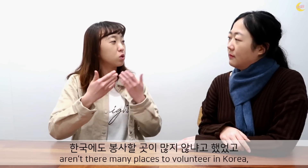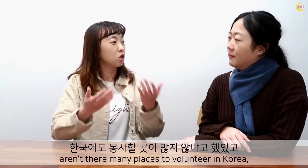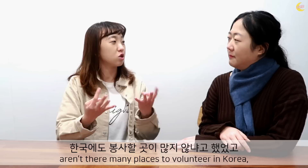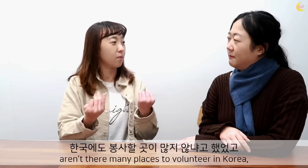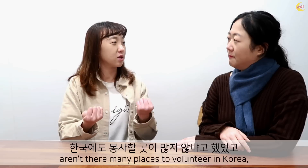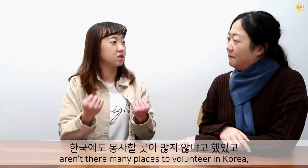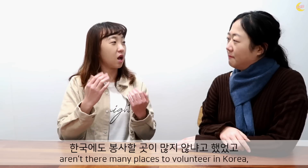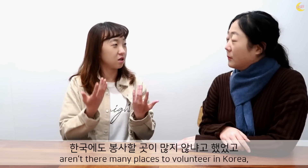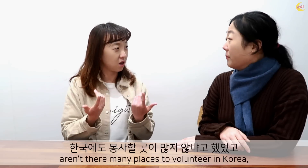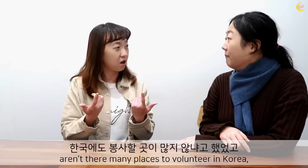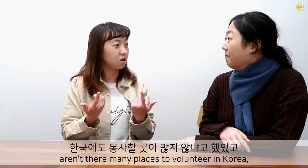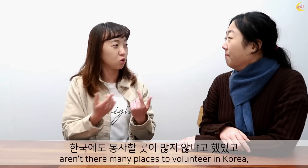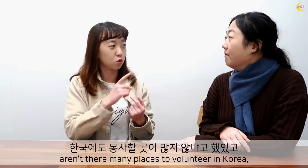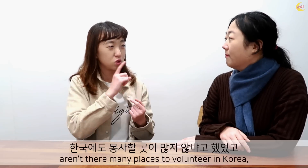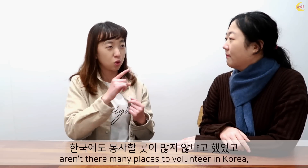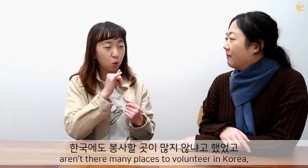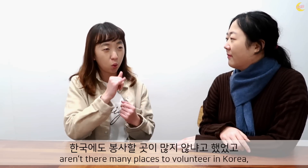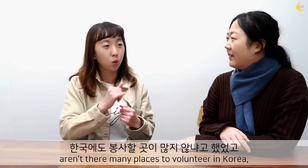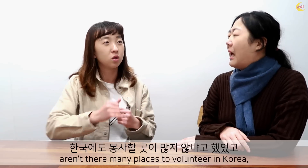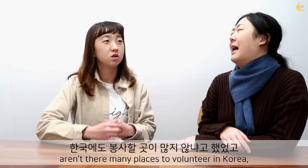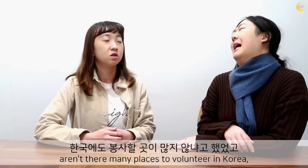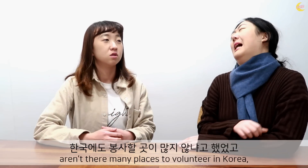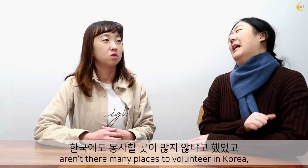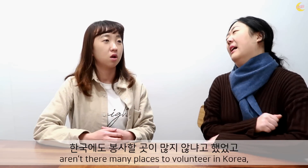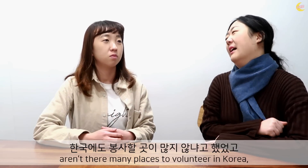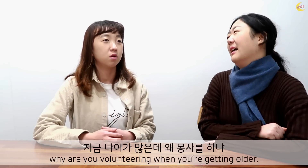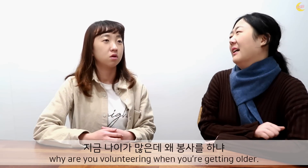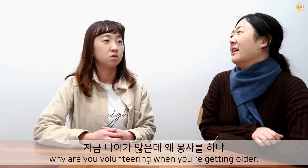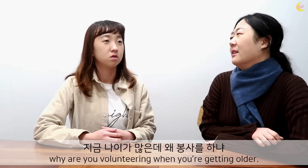aren’t there many places to volunteer in Korea,